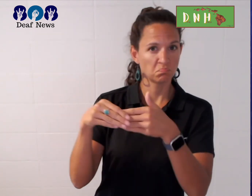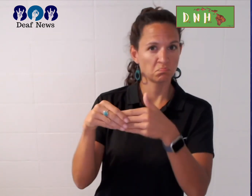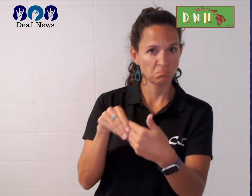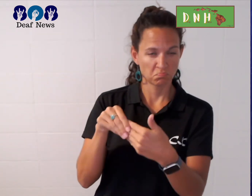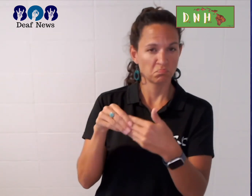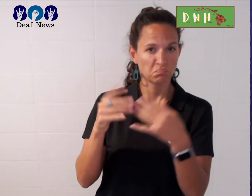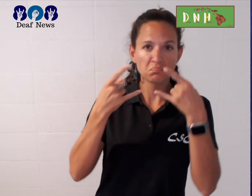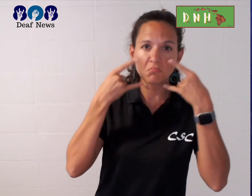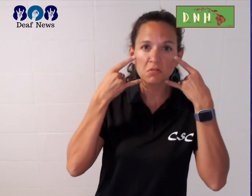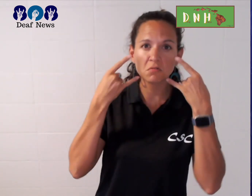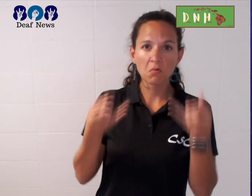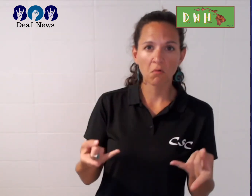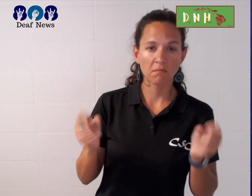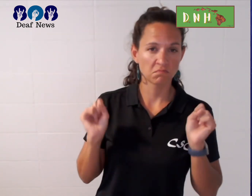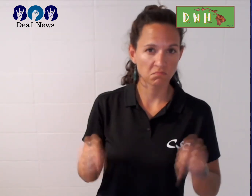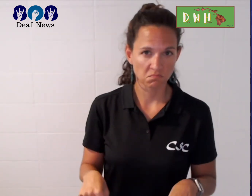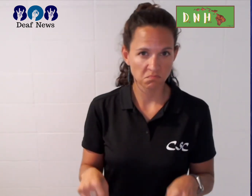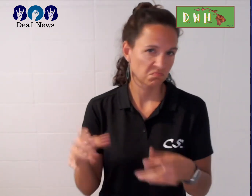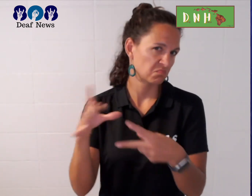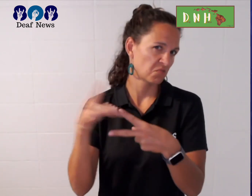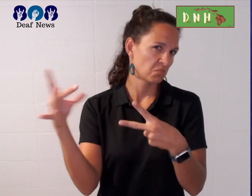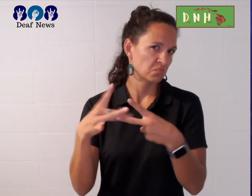longer be required at public schools.